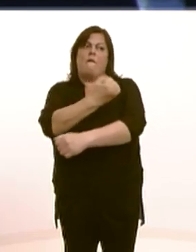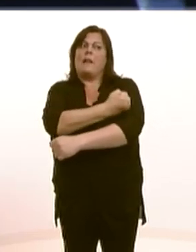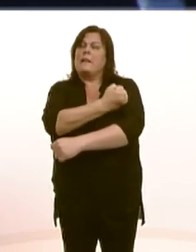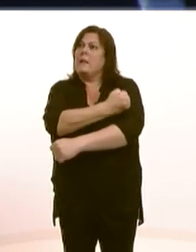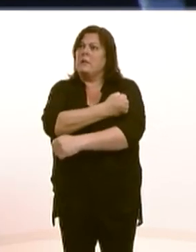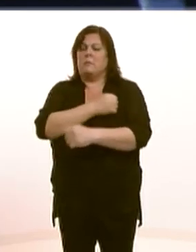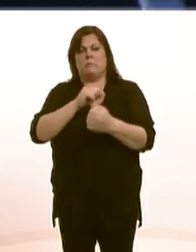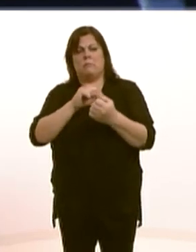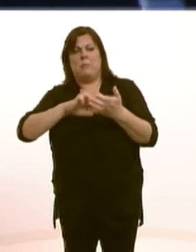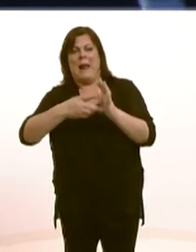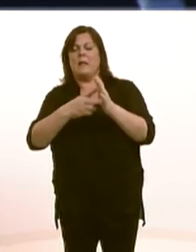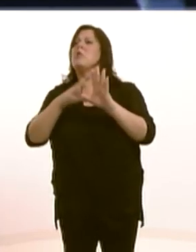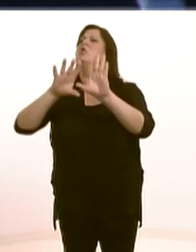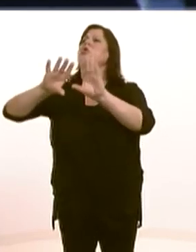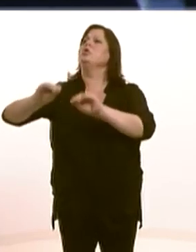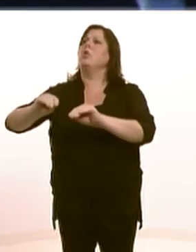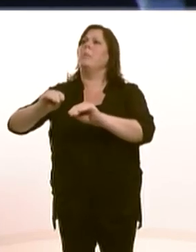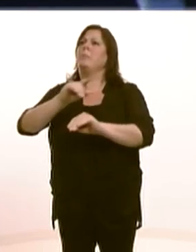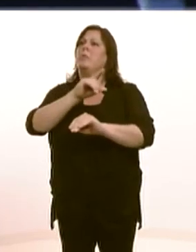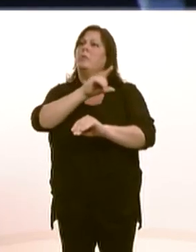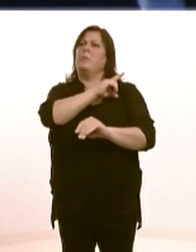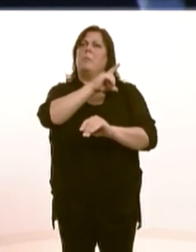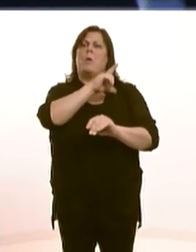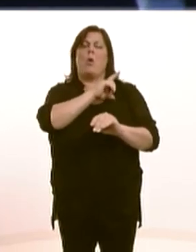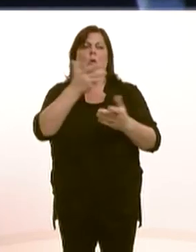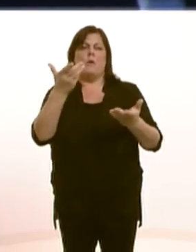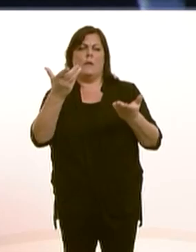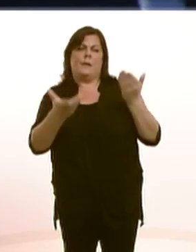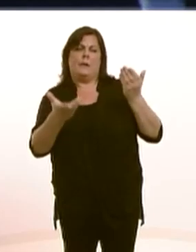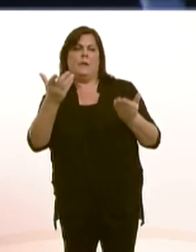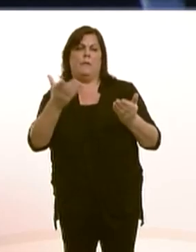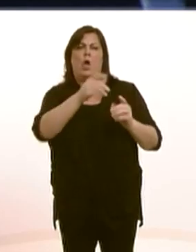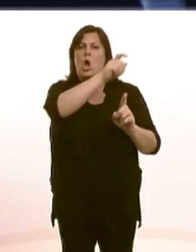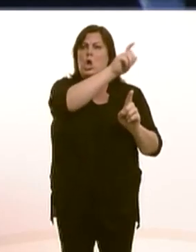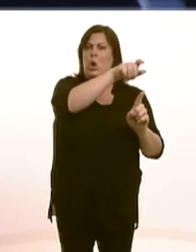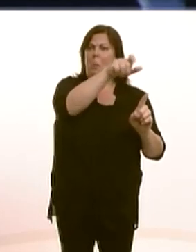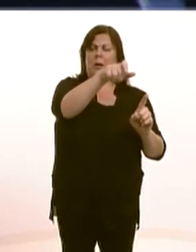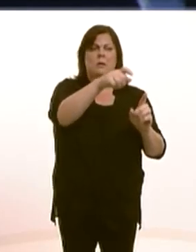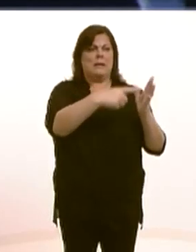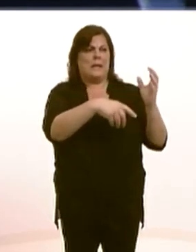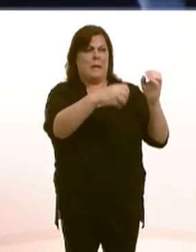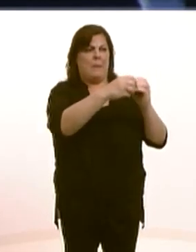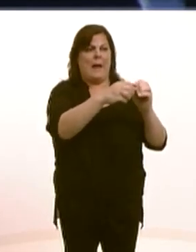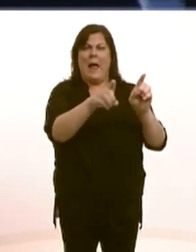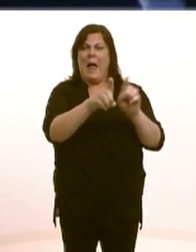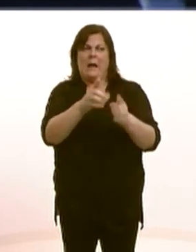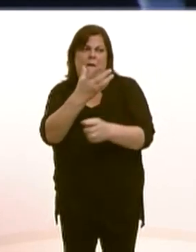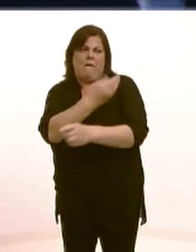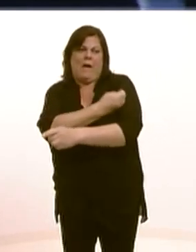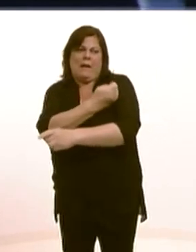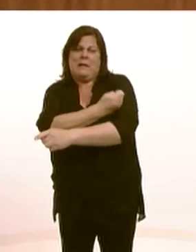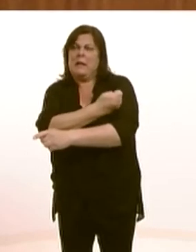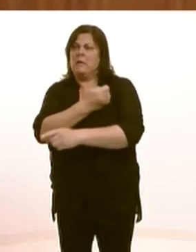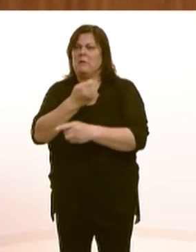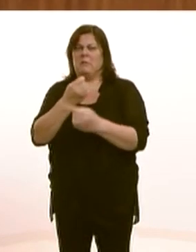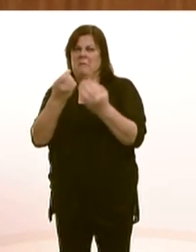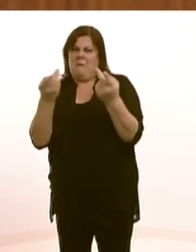the levels of human TB and the shortage of vaccine now available.